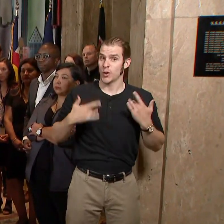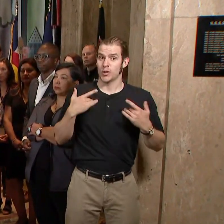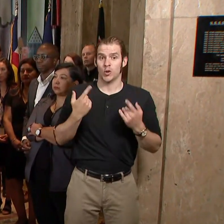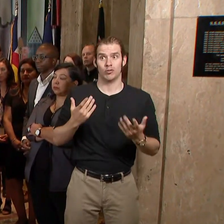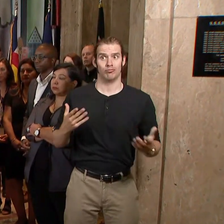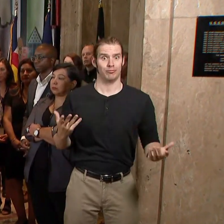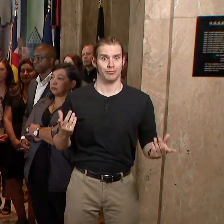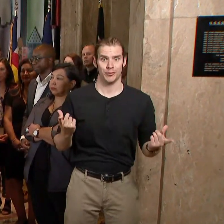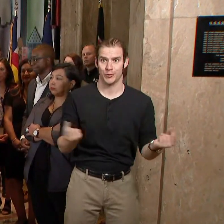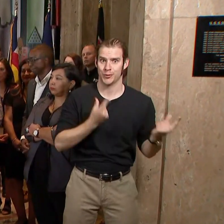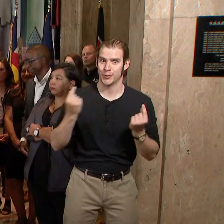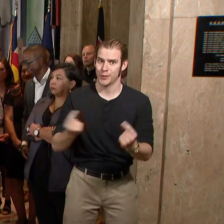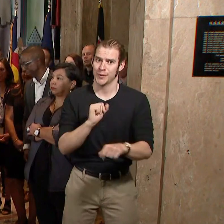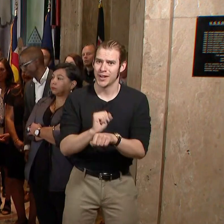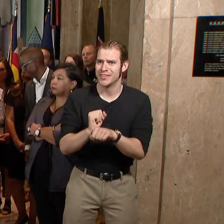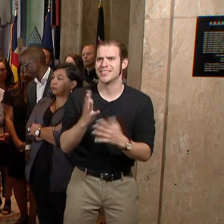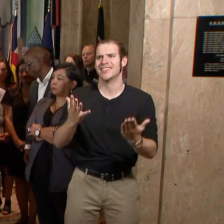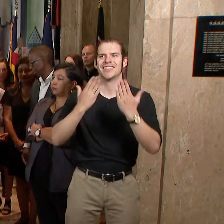So thank you so much for having us.